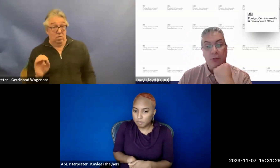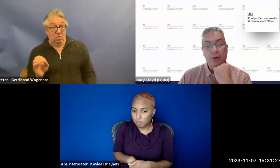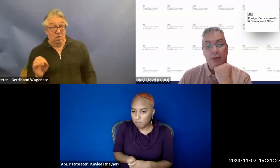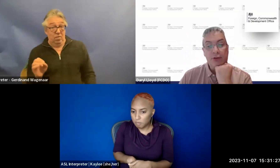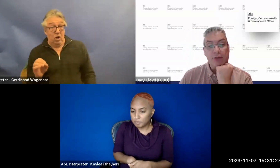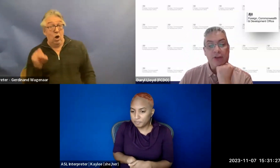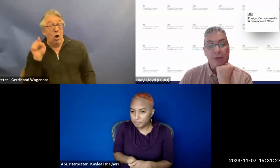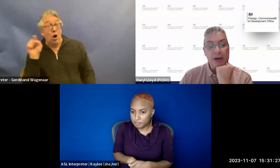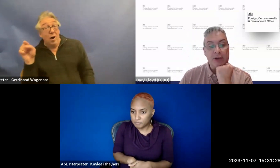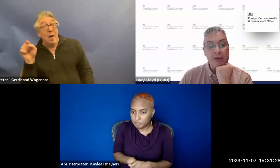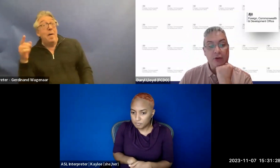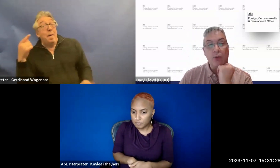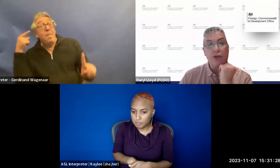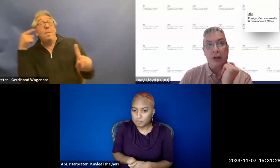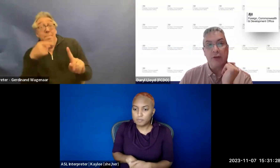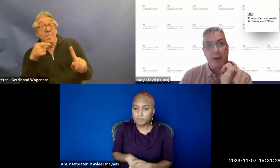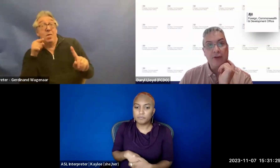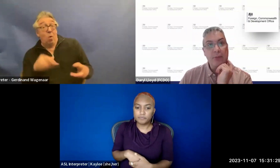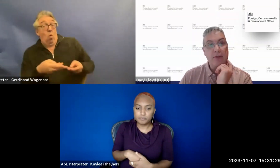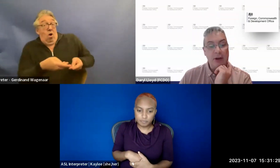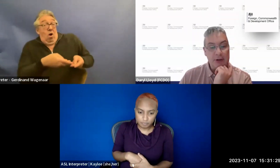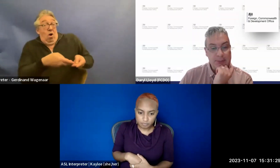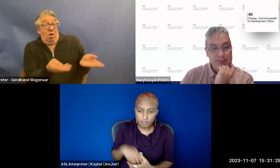by Persons with Disabilities.